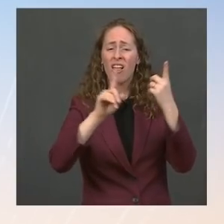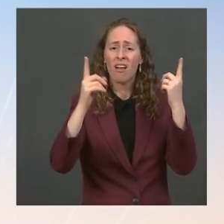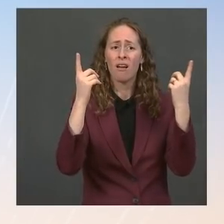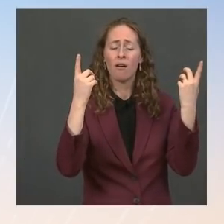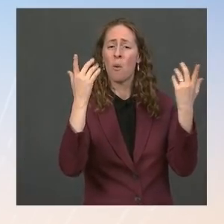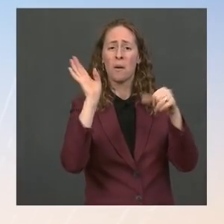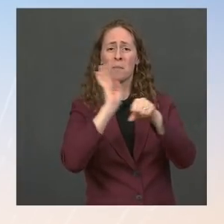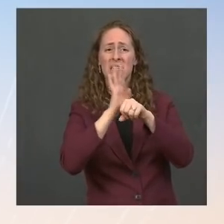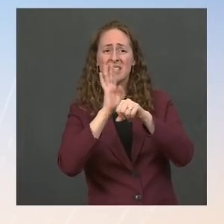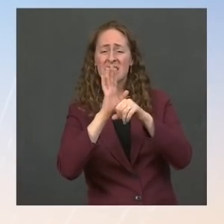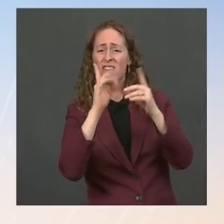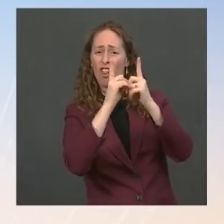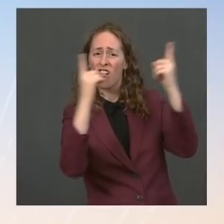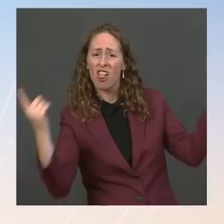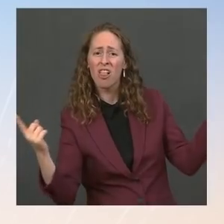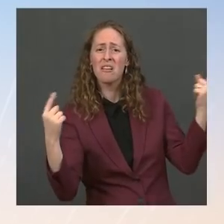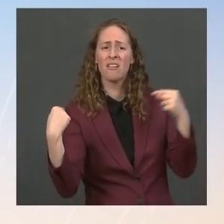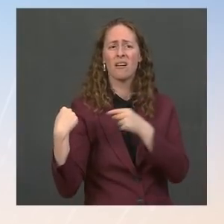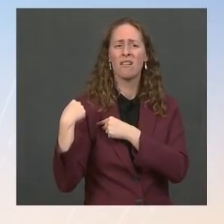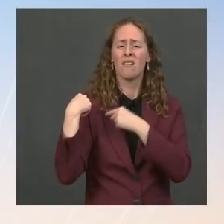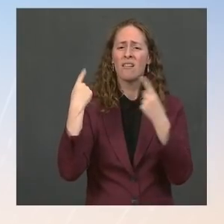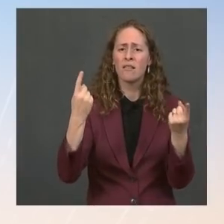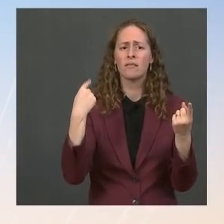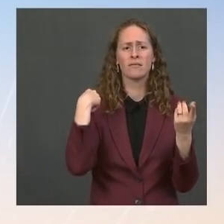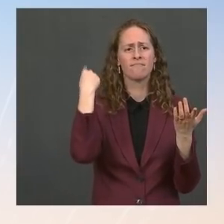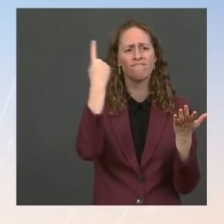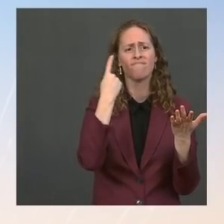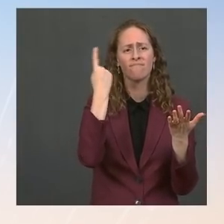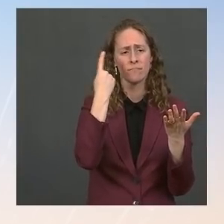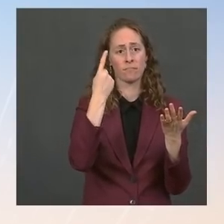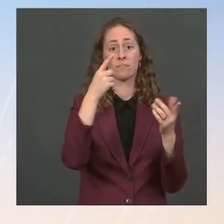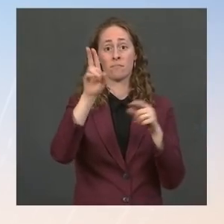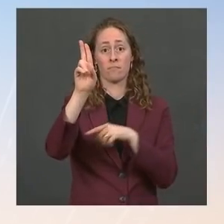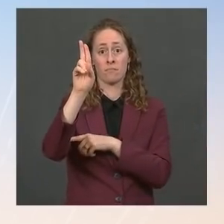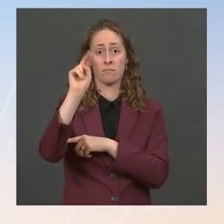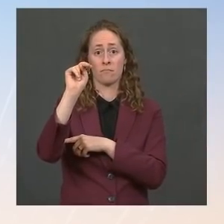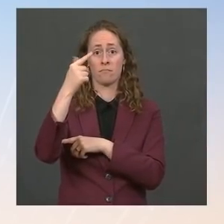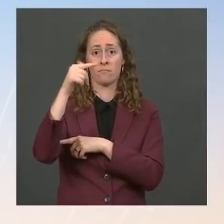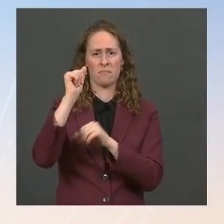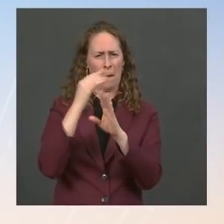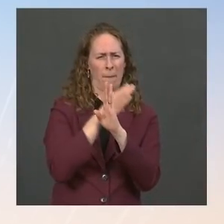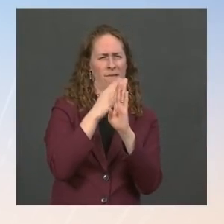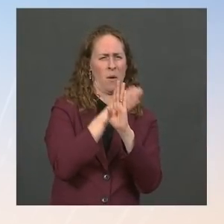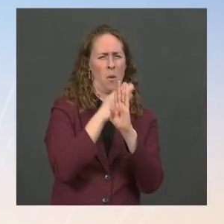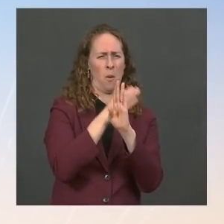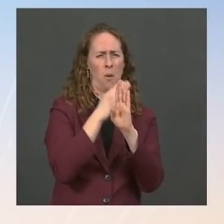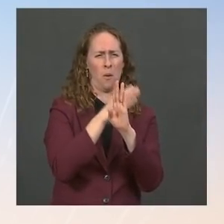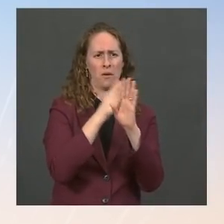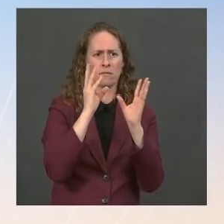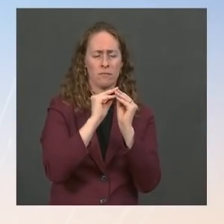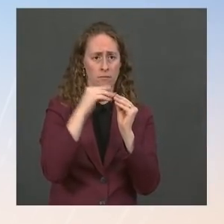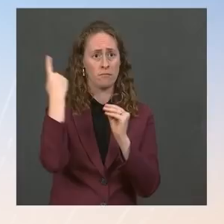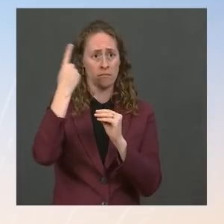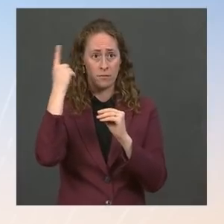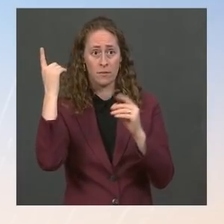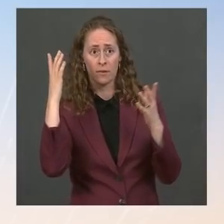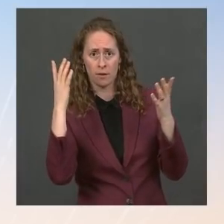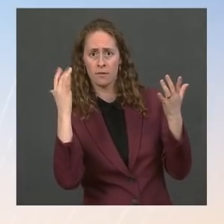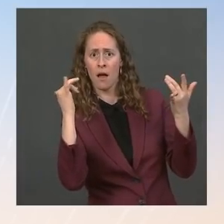And so, before the President goes to the United Nations General Assembly and has meetings with foreign partners, this is when the decision is announced